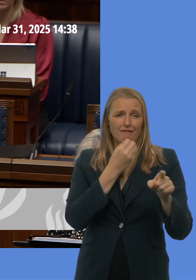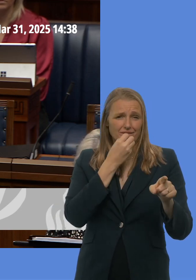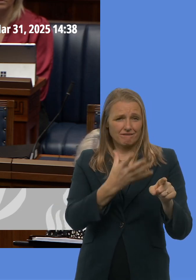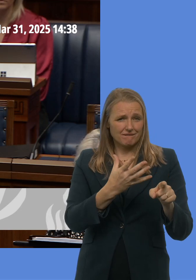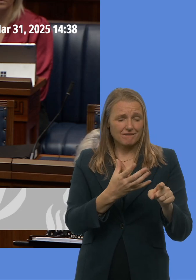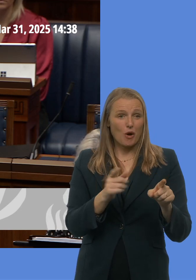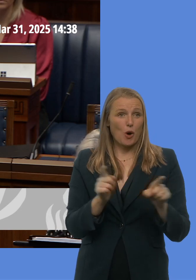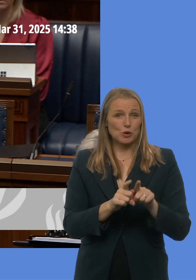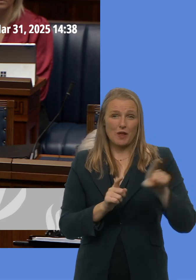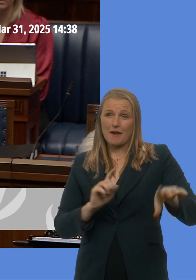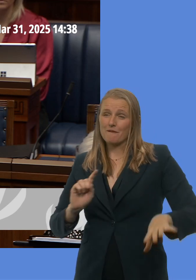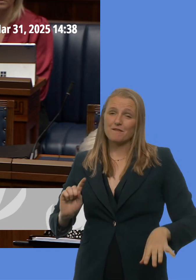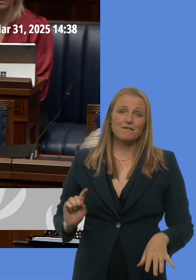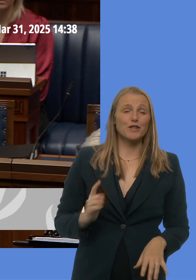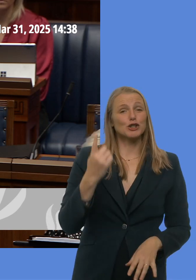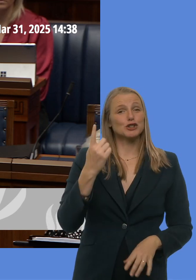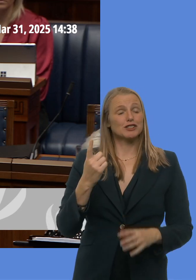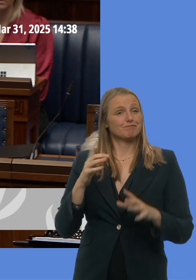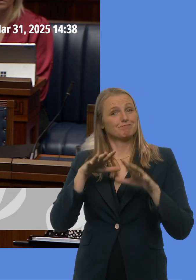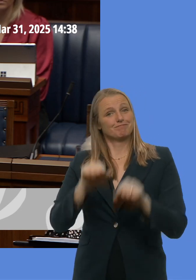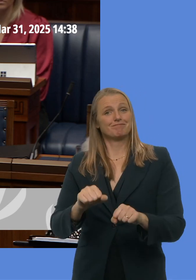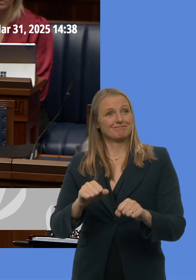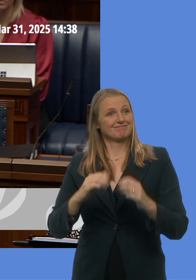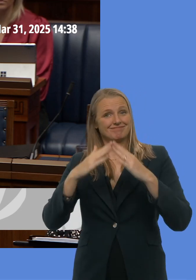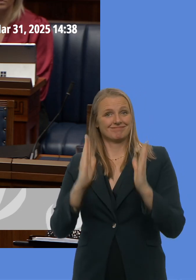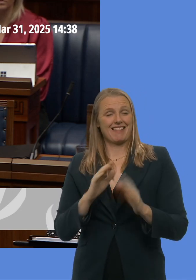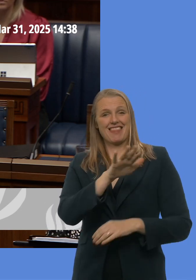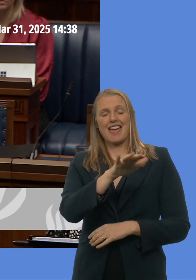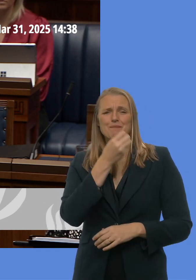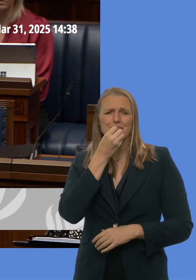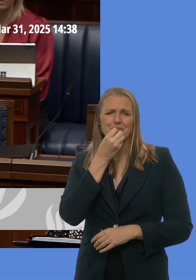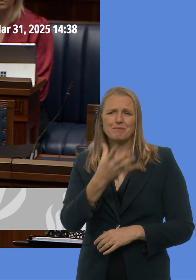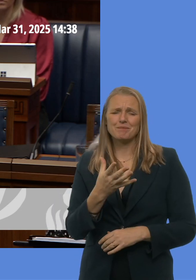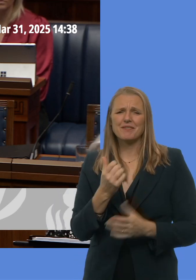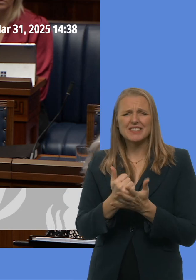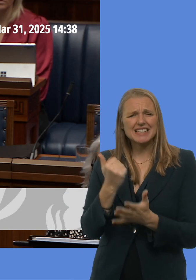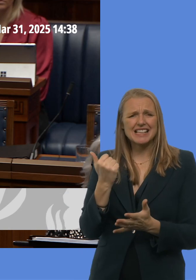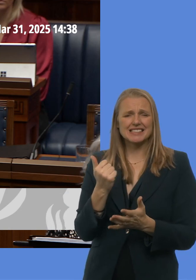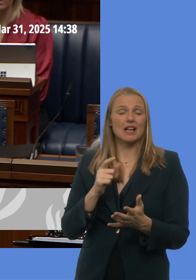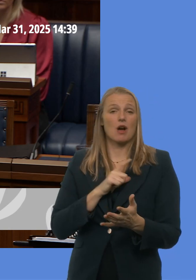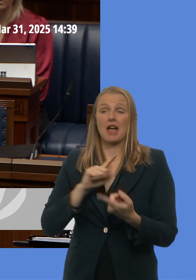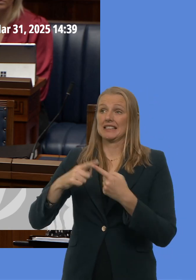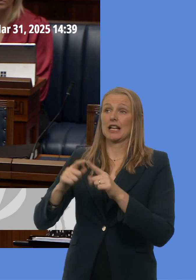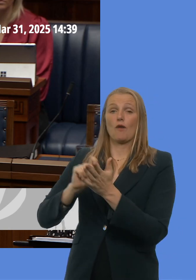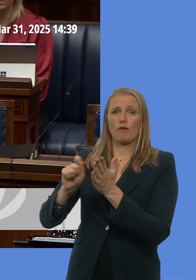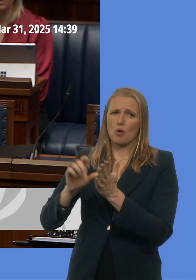the very first tenant in there. It is good to see that, because the Executive Office has invested so much—I think over